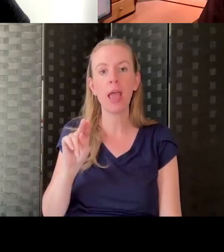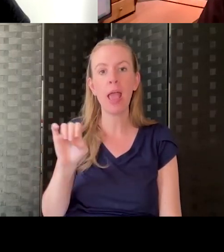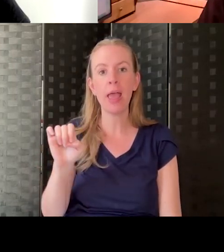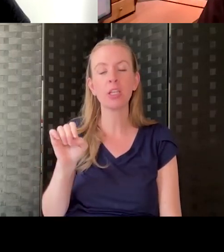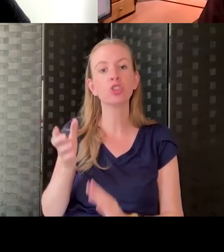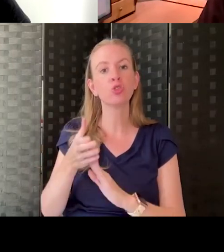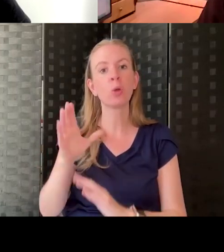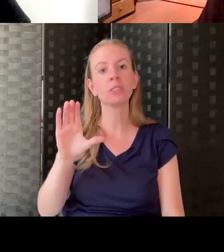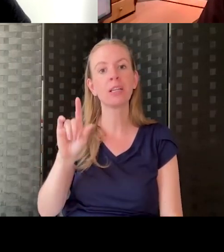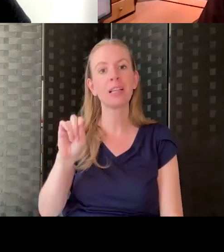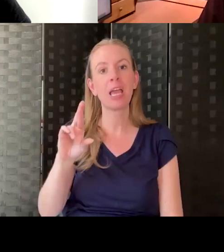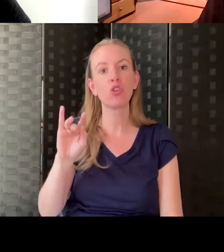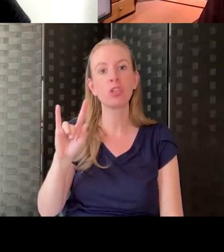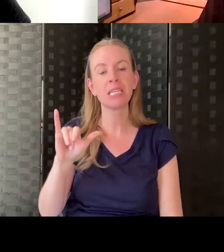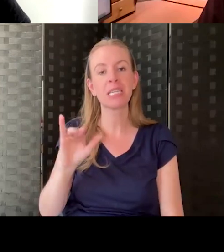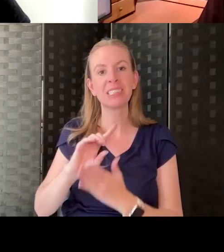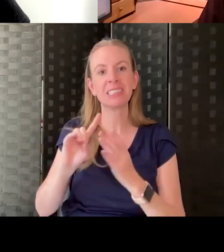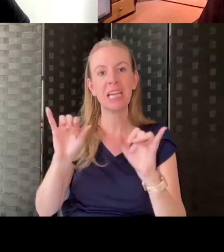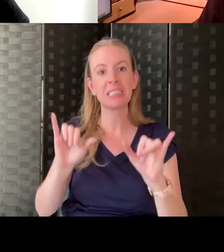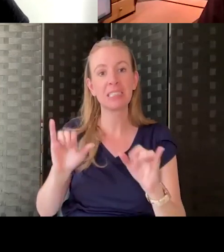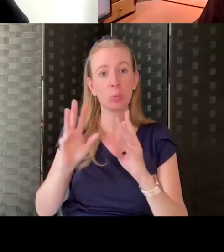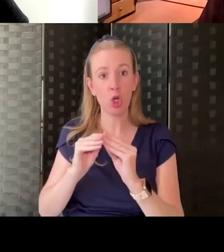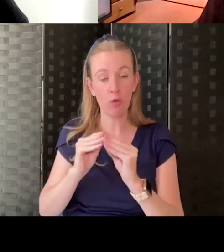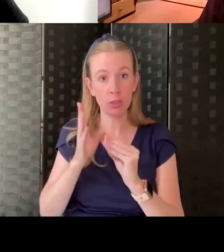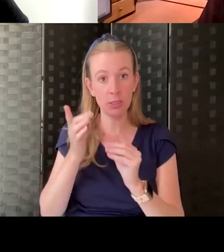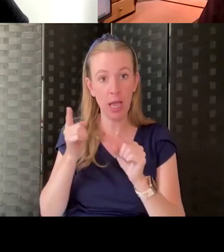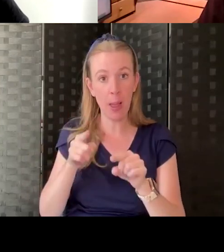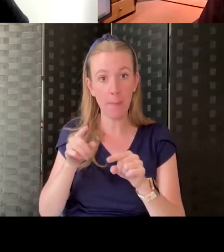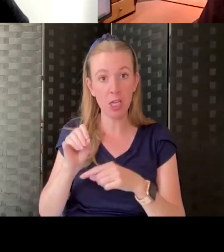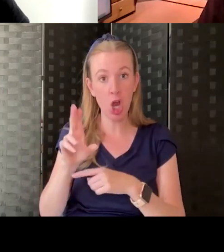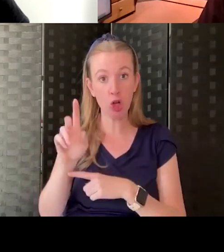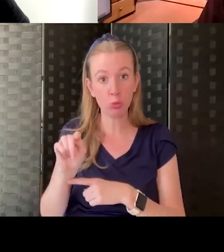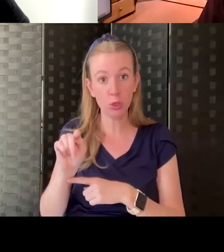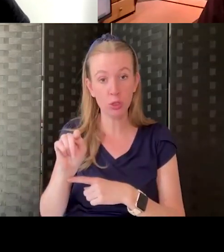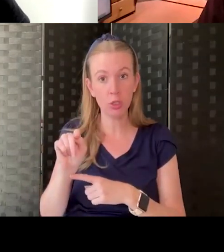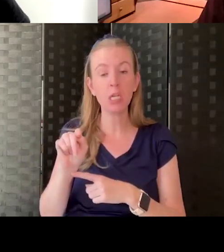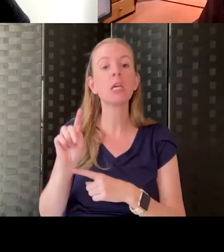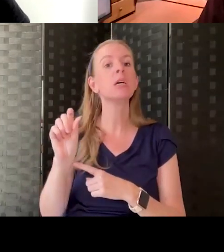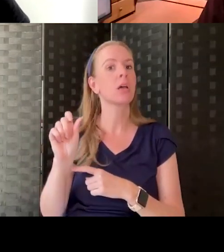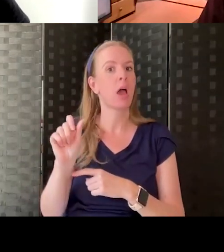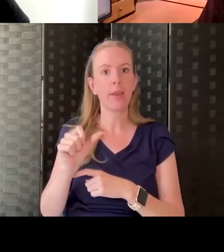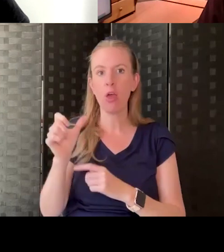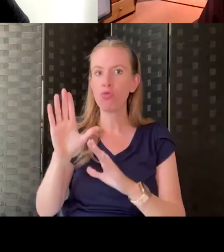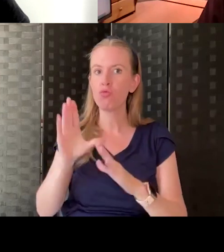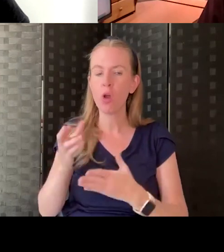is a design system conference, that is coming up this October. Another great resource to pop into,